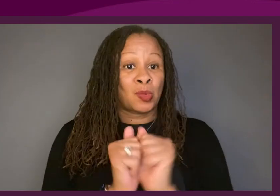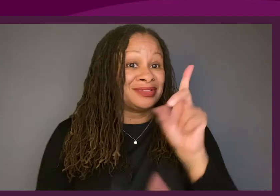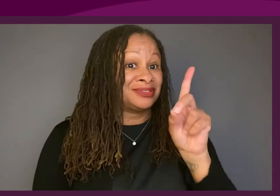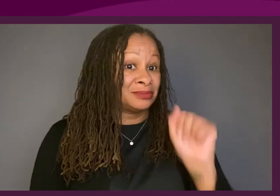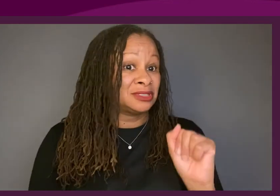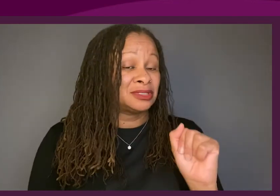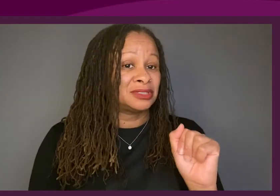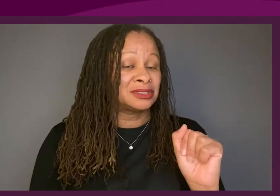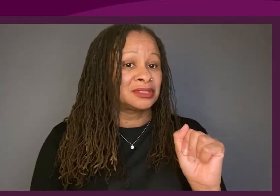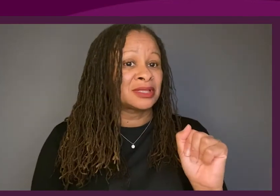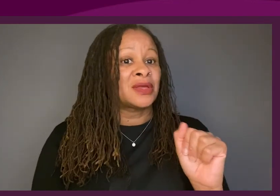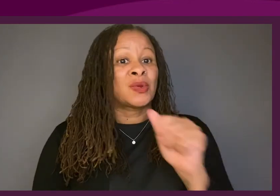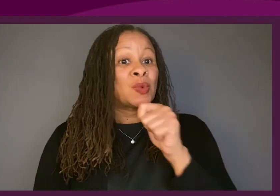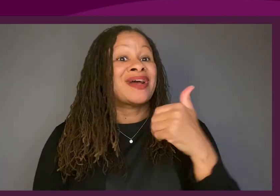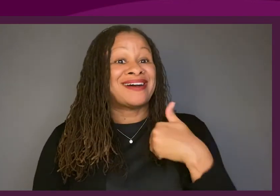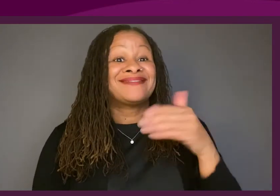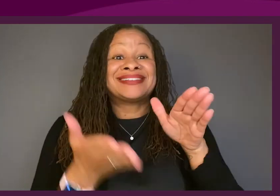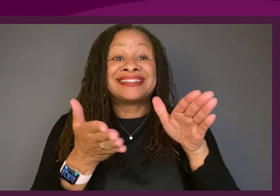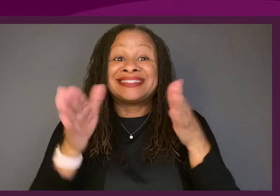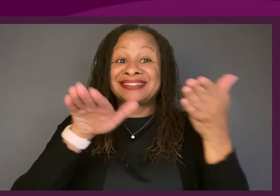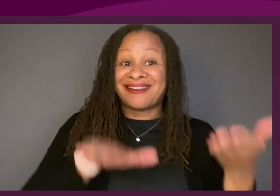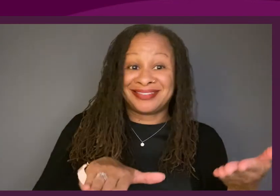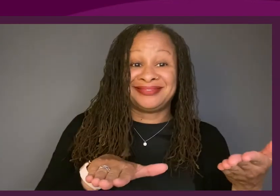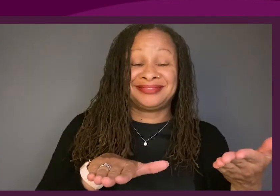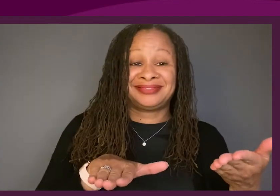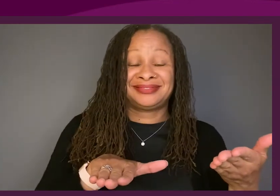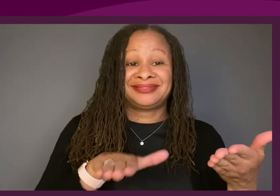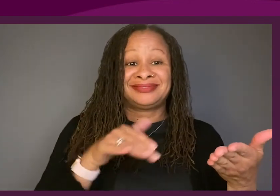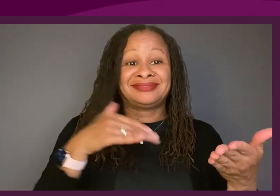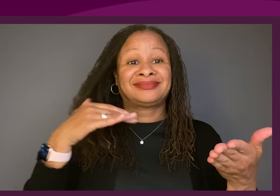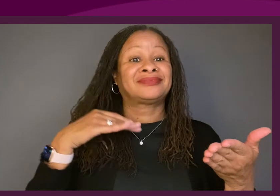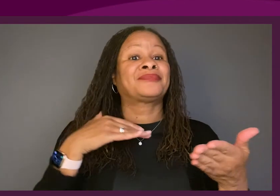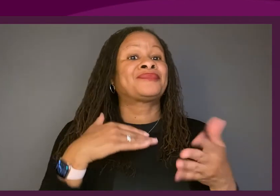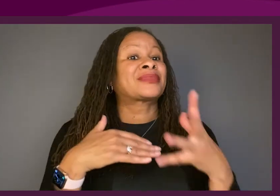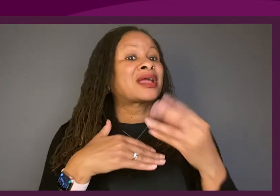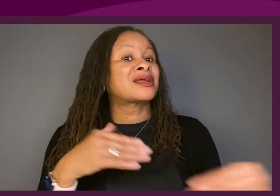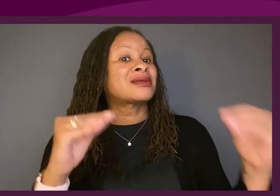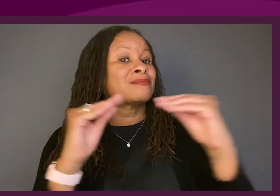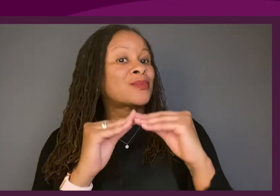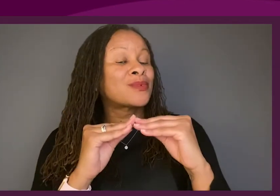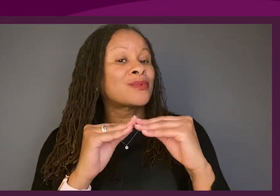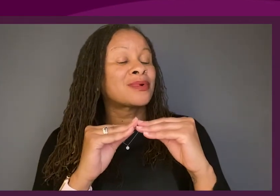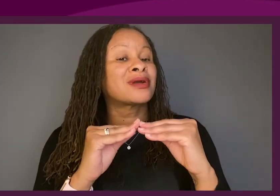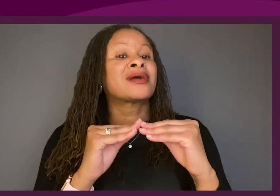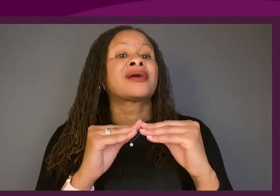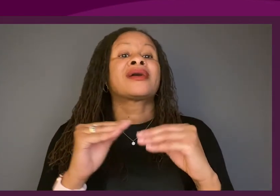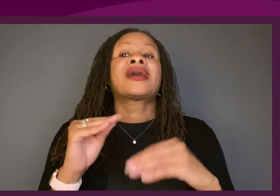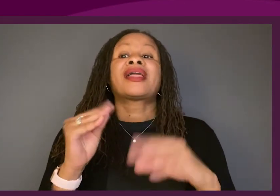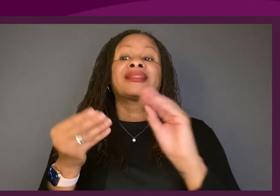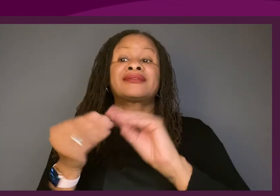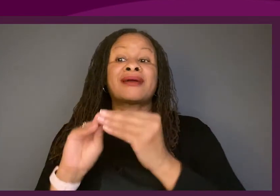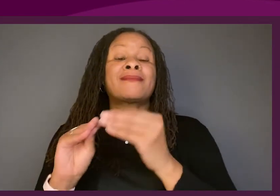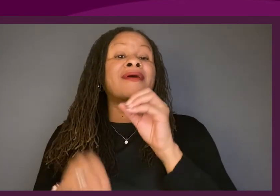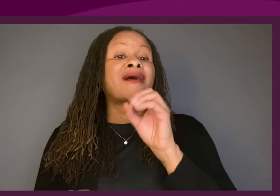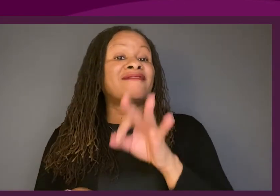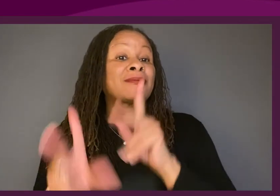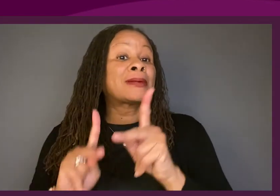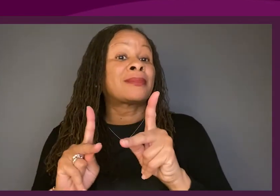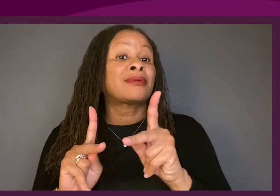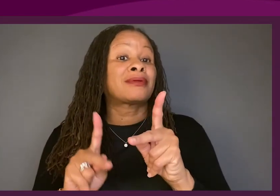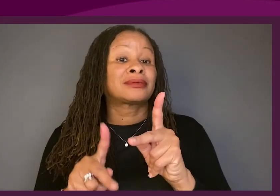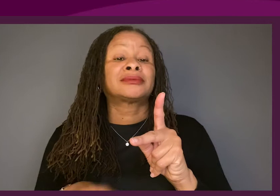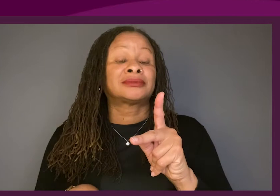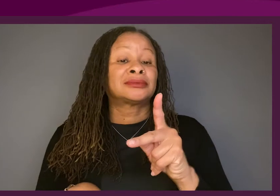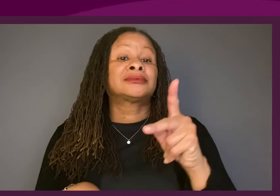even more so the numbers of people of color who have died in nursing homes has been...